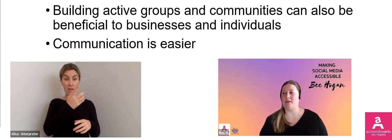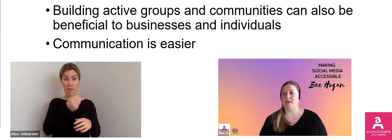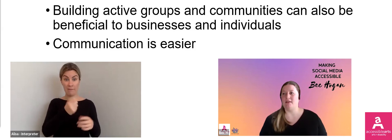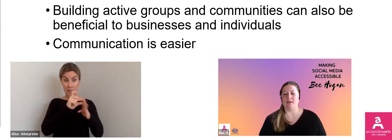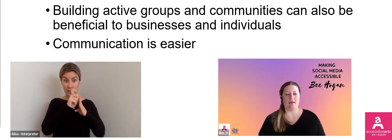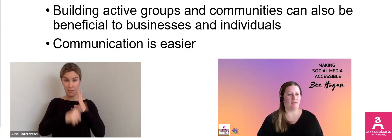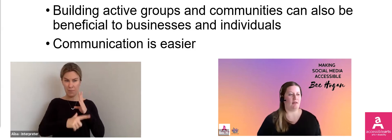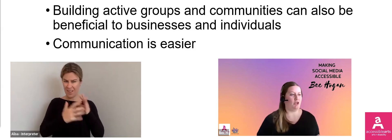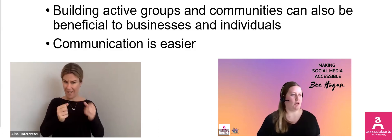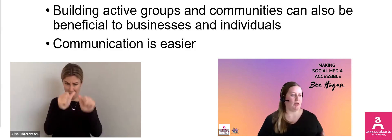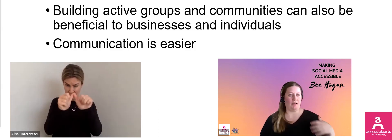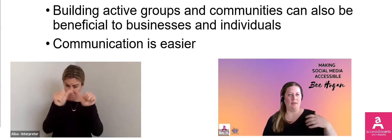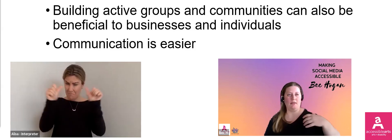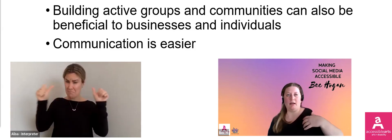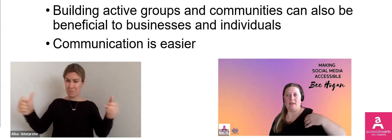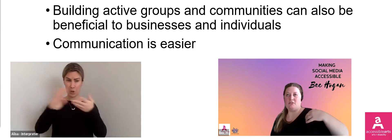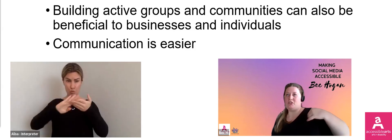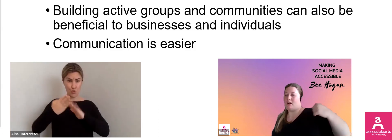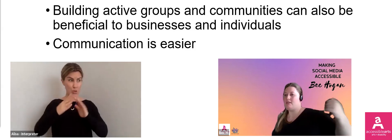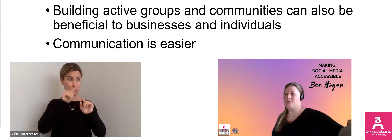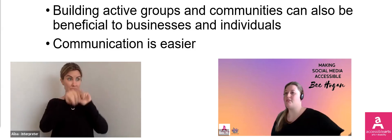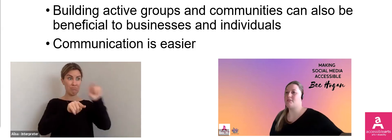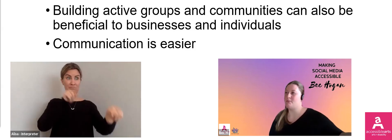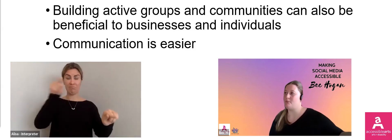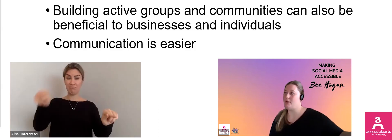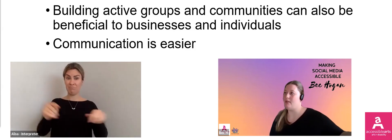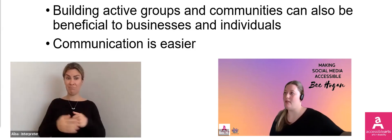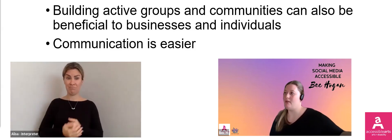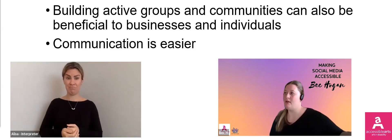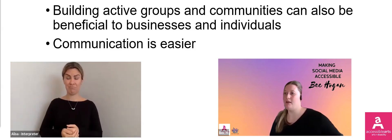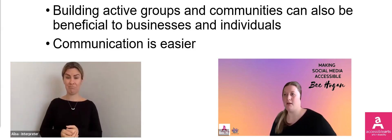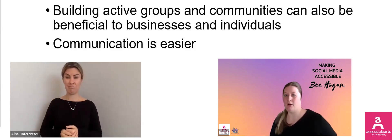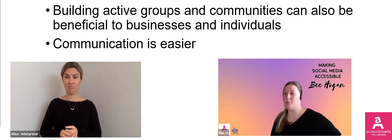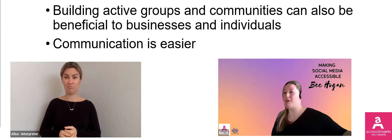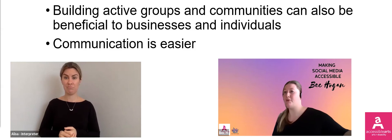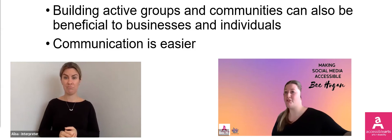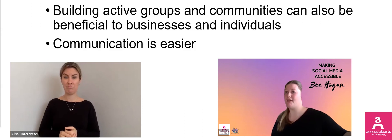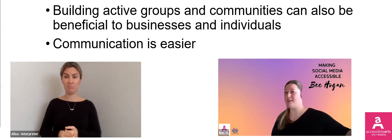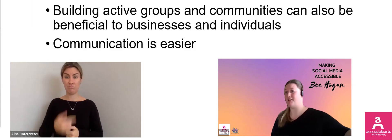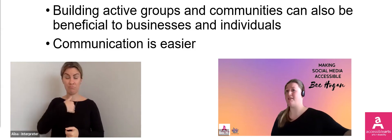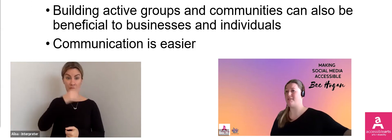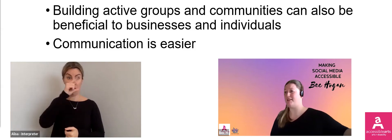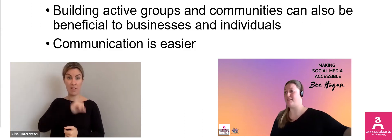I can share ideas with a woman in a wheelchair in the United States.